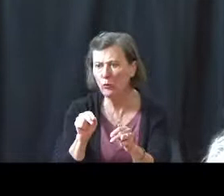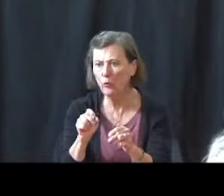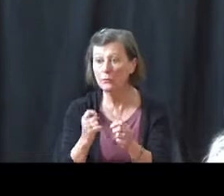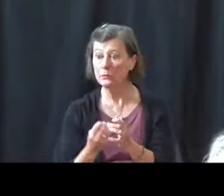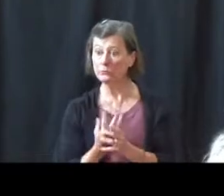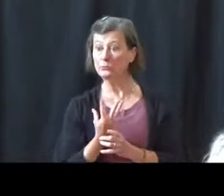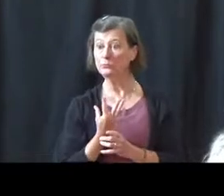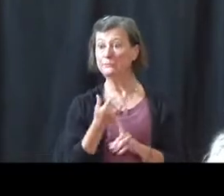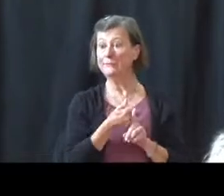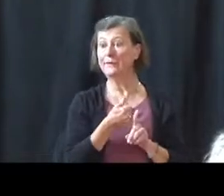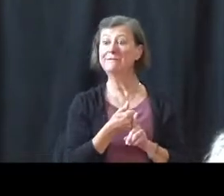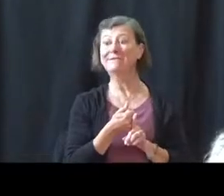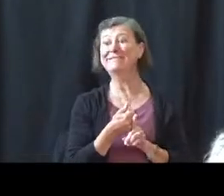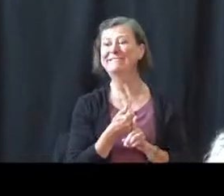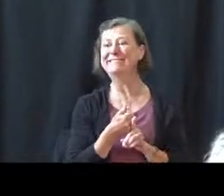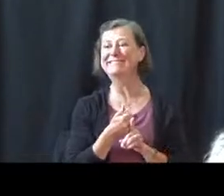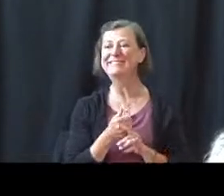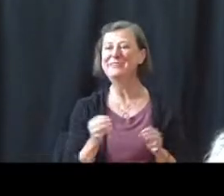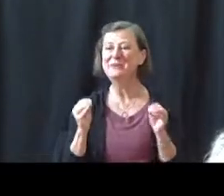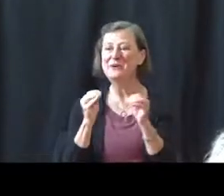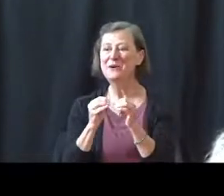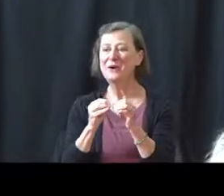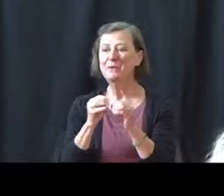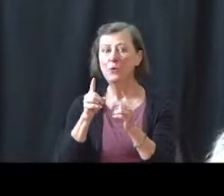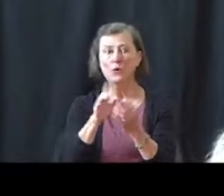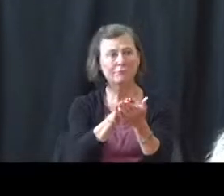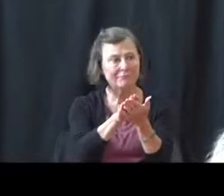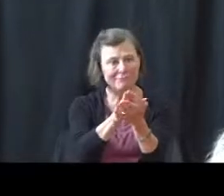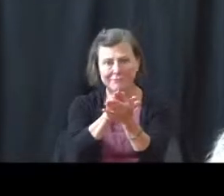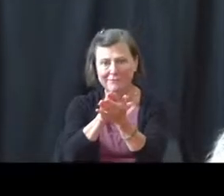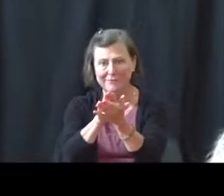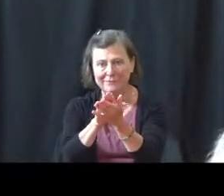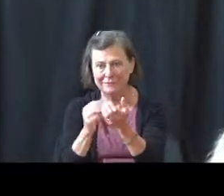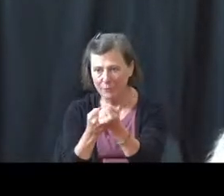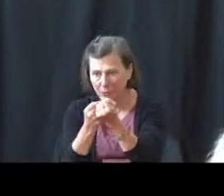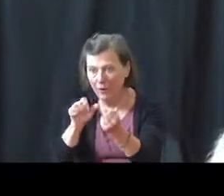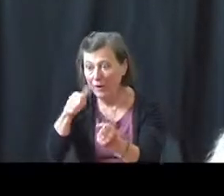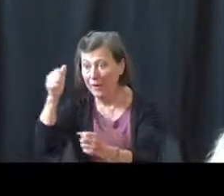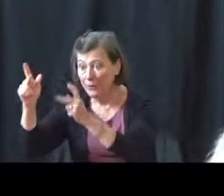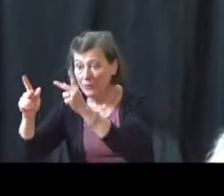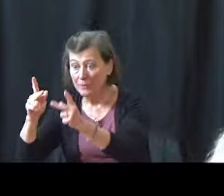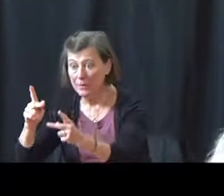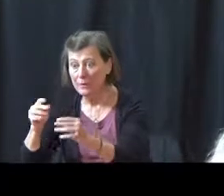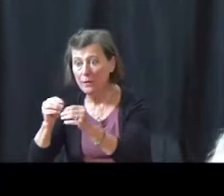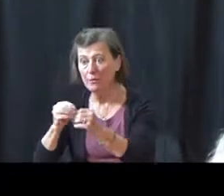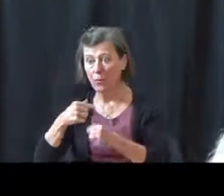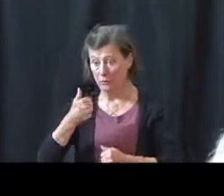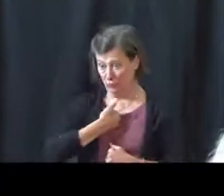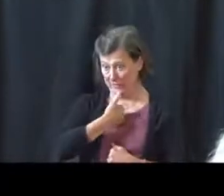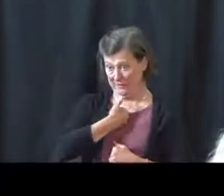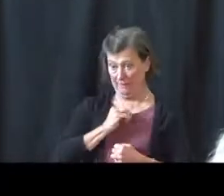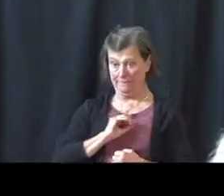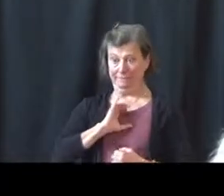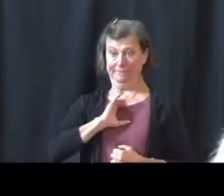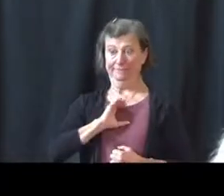And, the more you praise others, the more your own self-worth becomes.